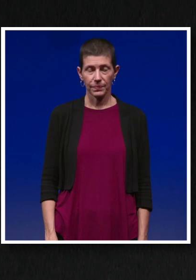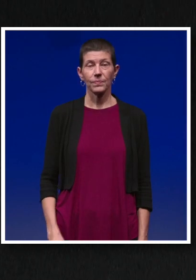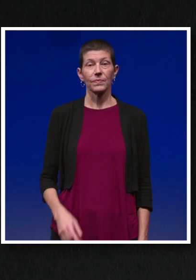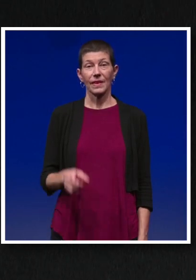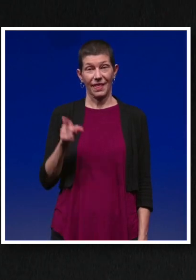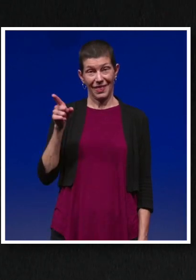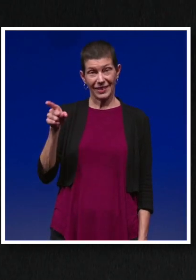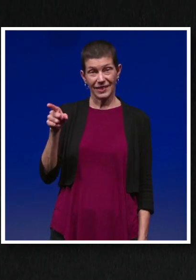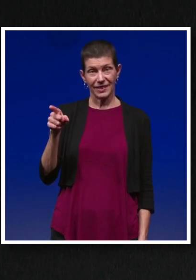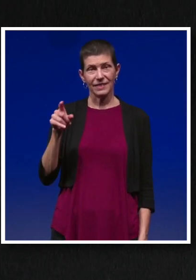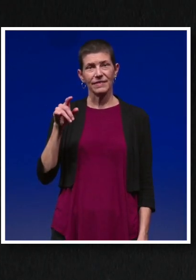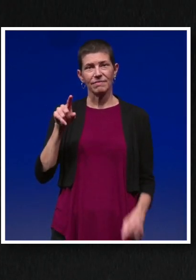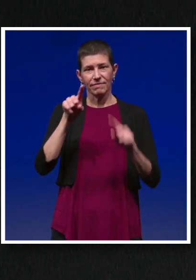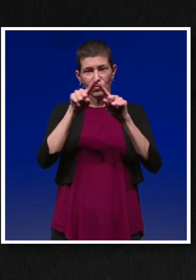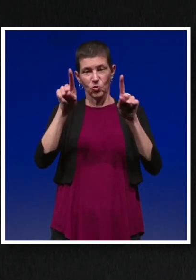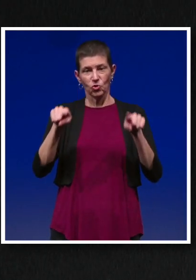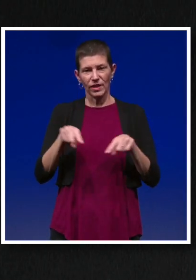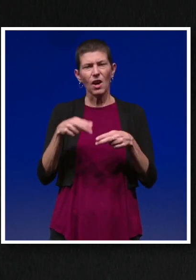This is the home screen.